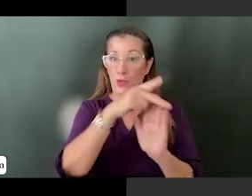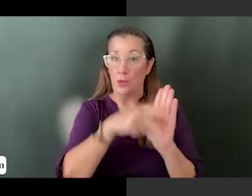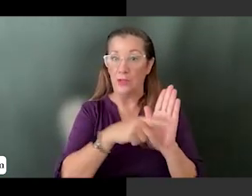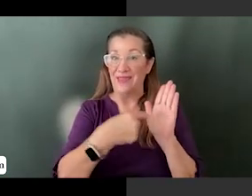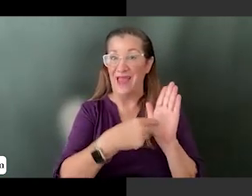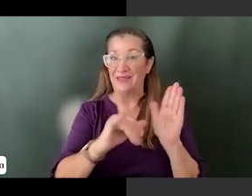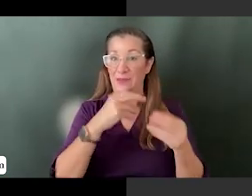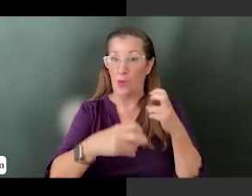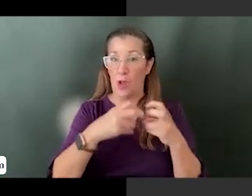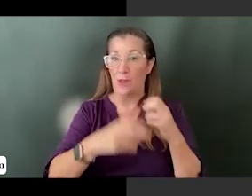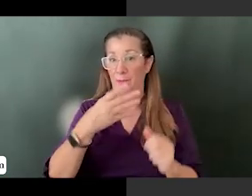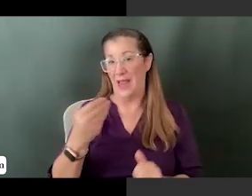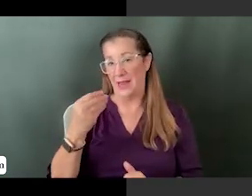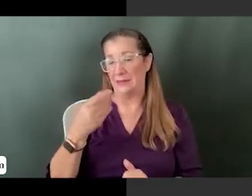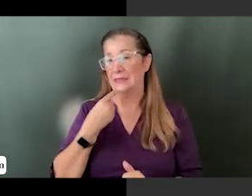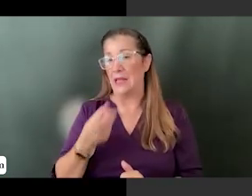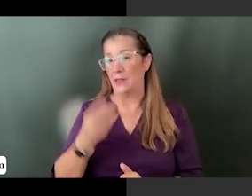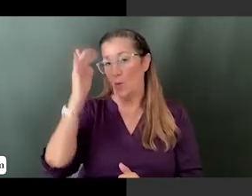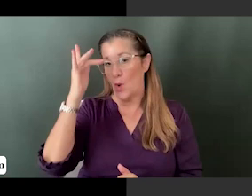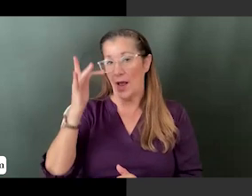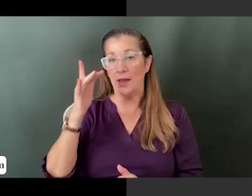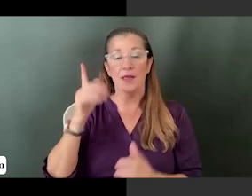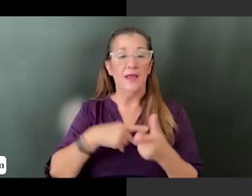And here's why. And they're you're leaning on research.